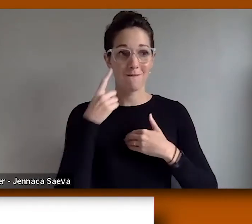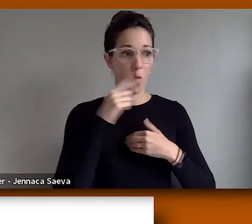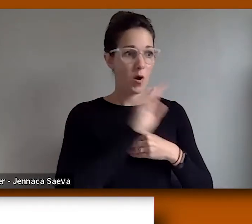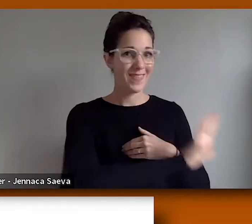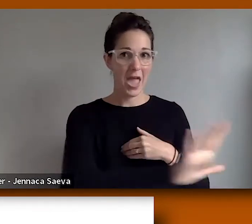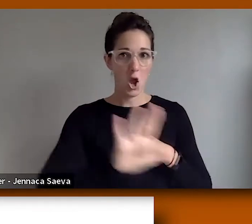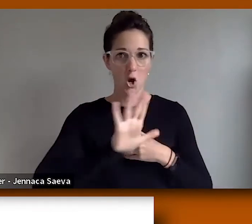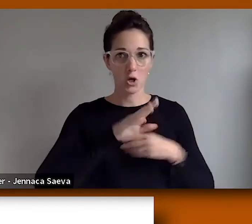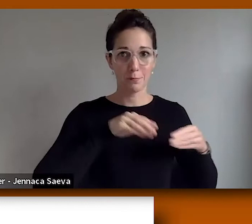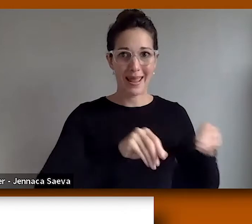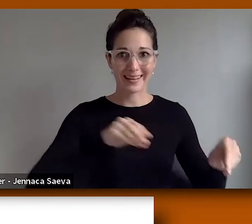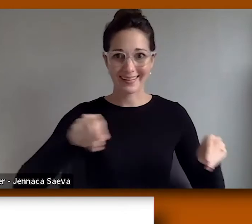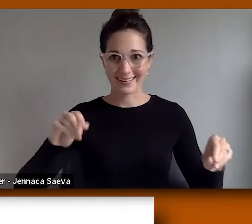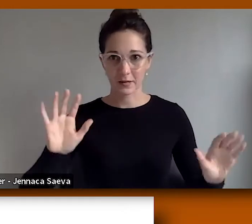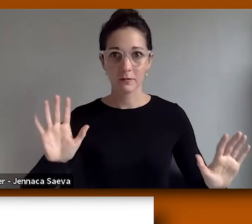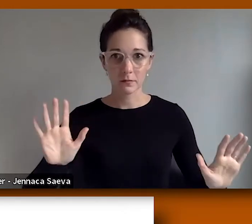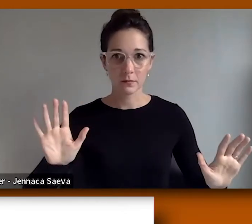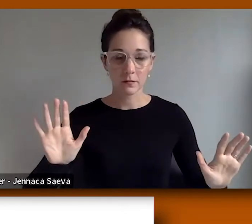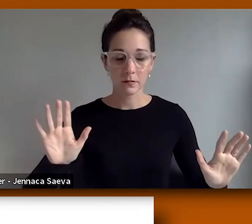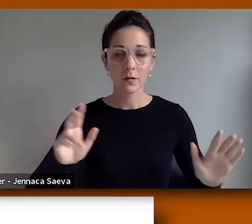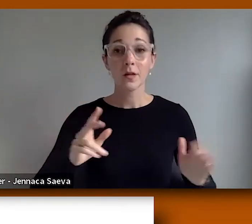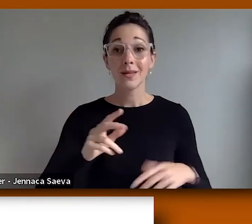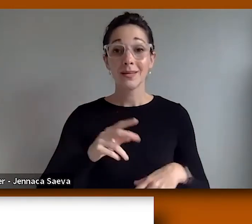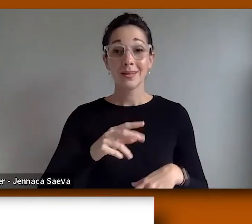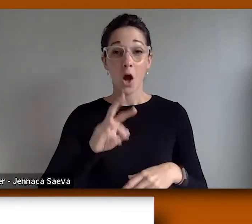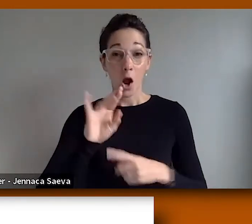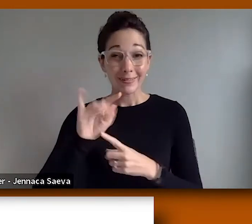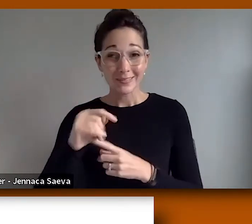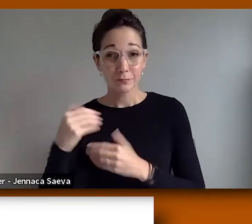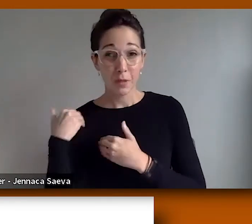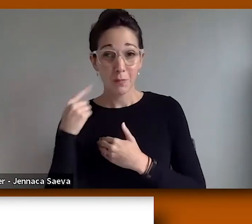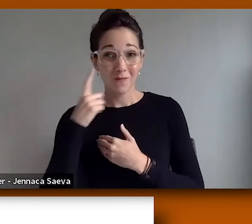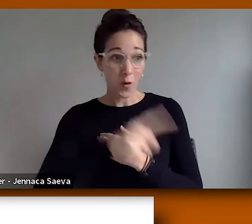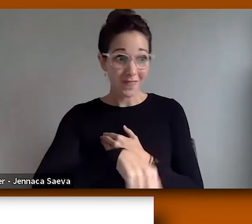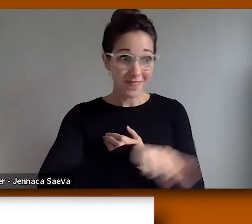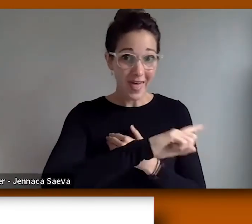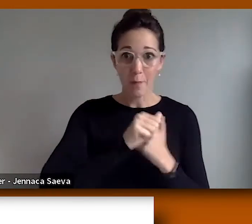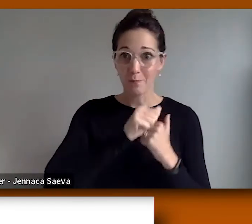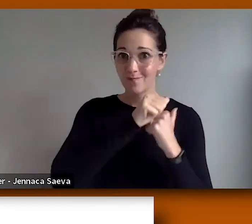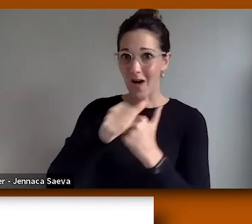and we're still responsible to make sure that they are in compliance with federal statutes